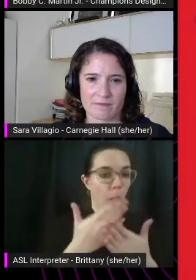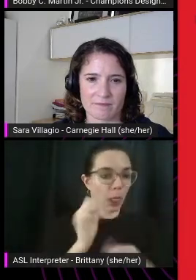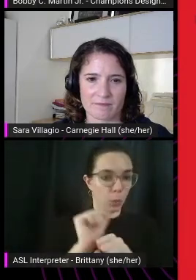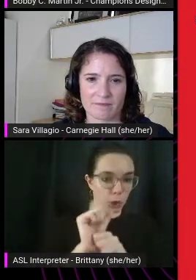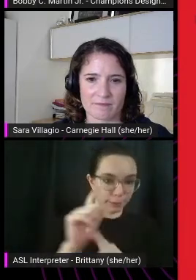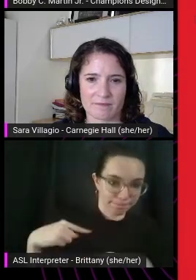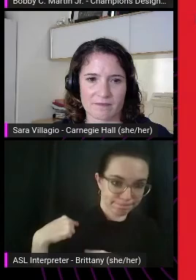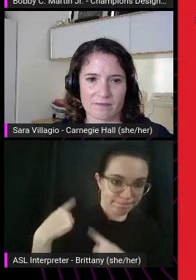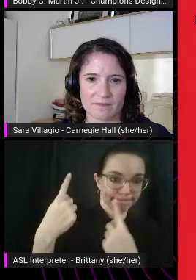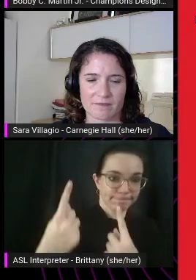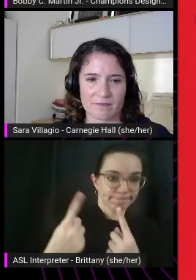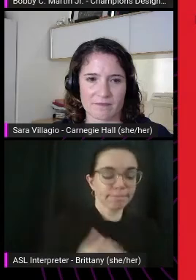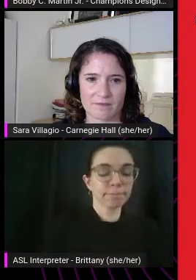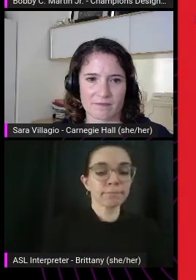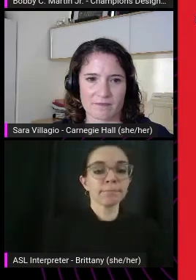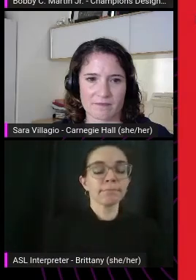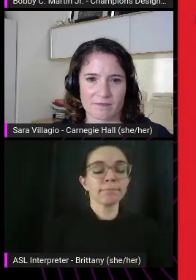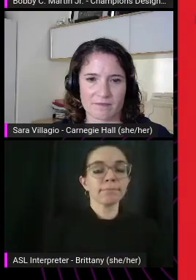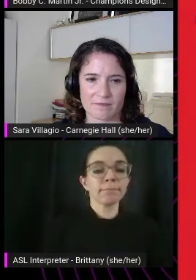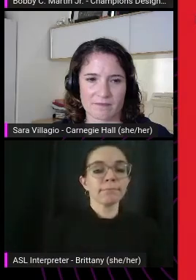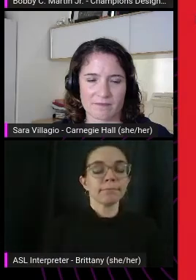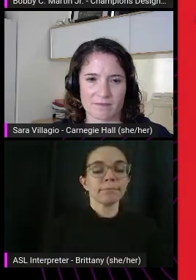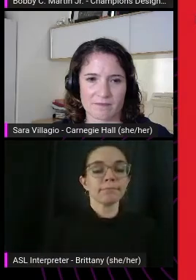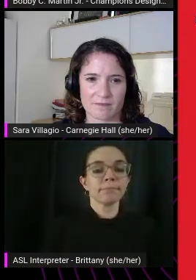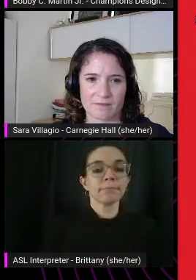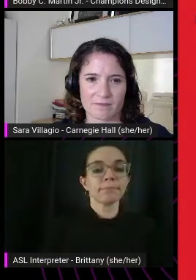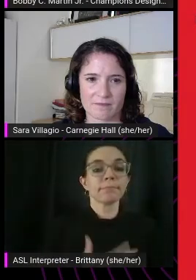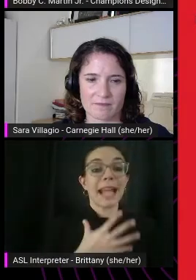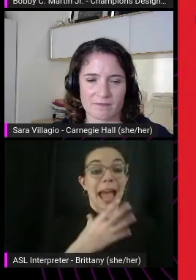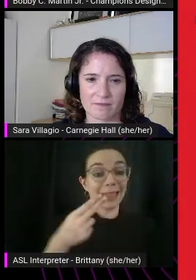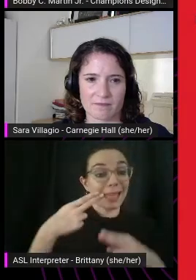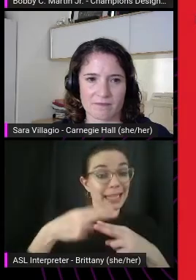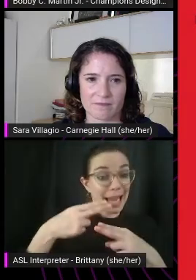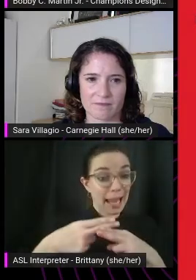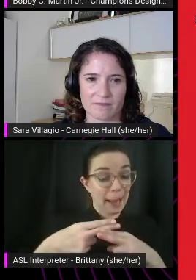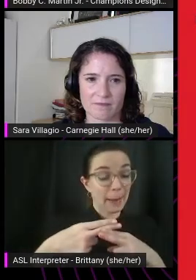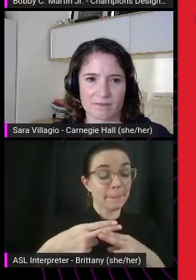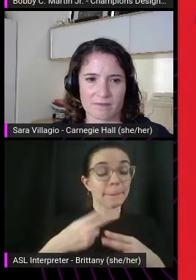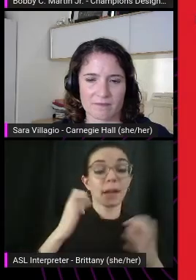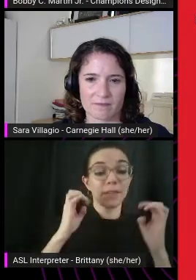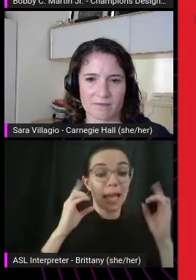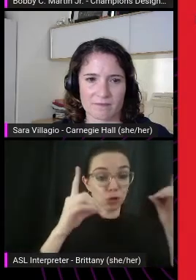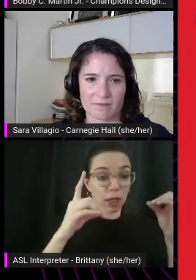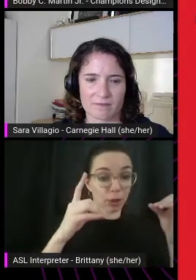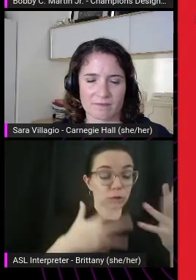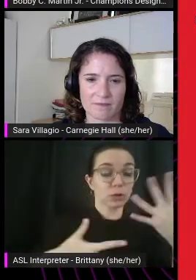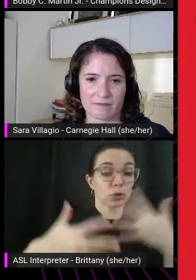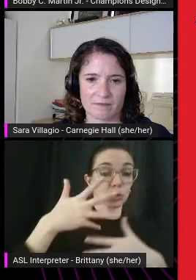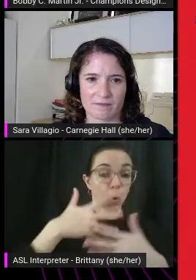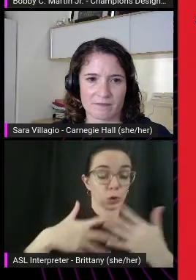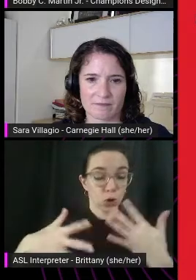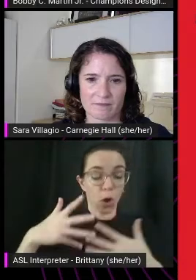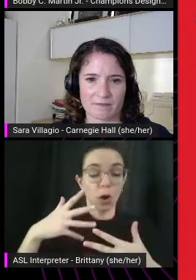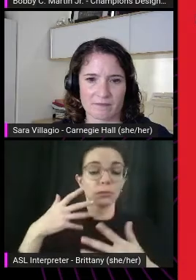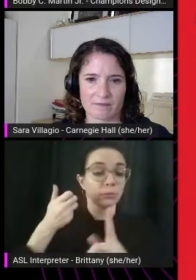But then, the name of the education and social impact program, the department, is the Weill Music Institute.